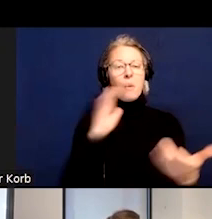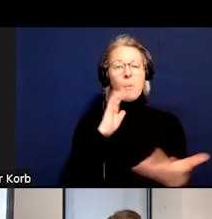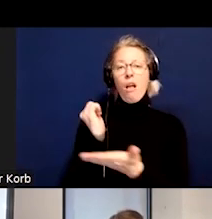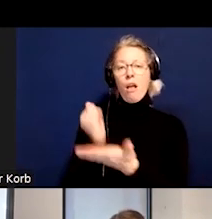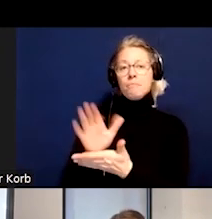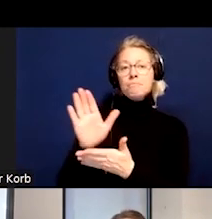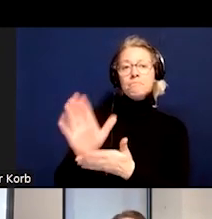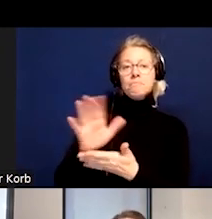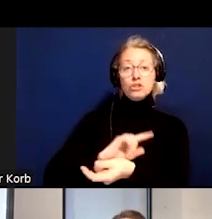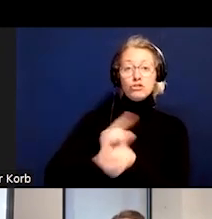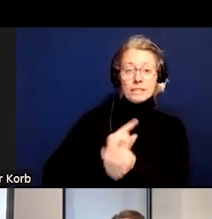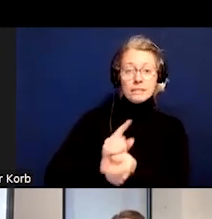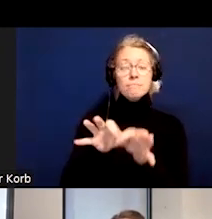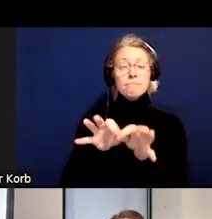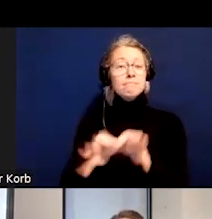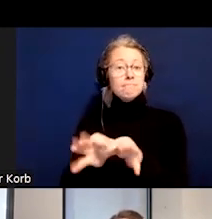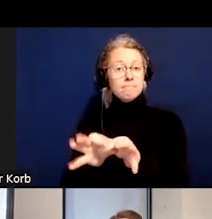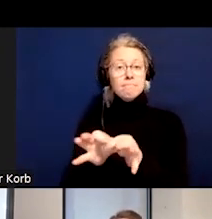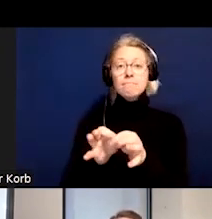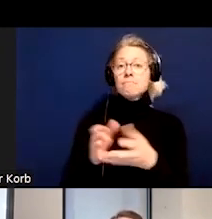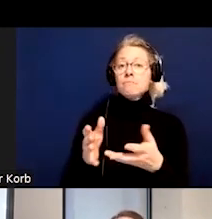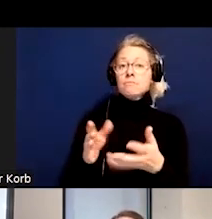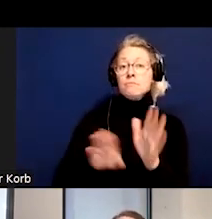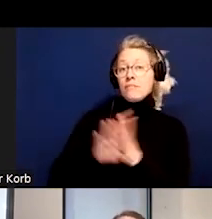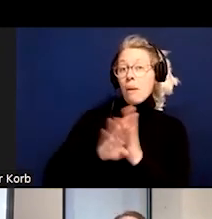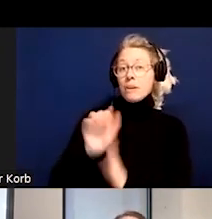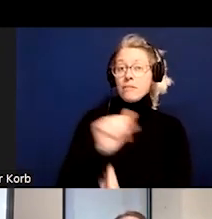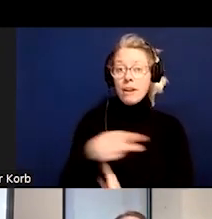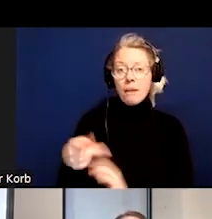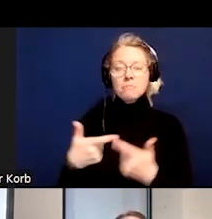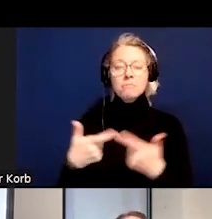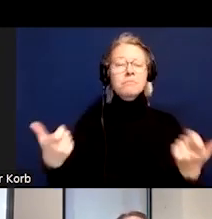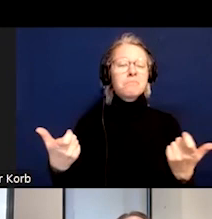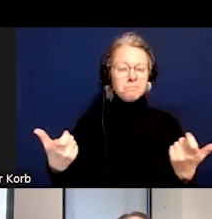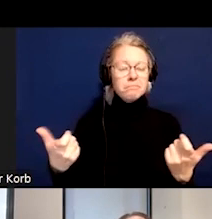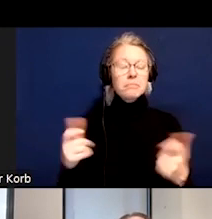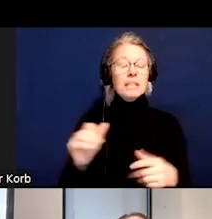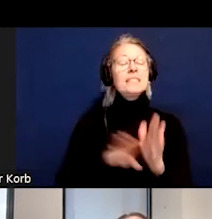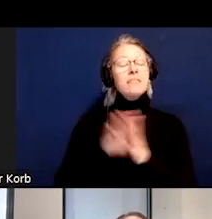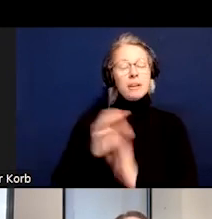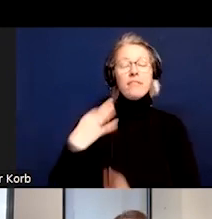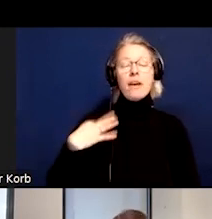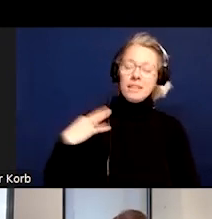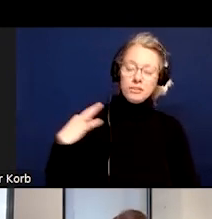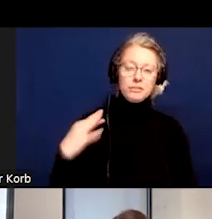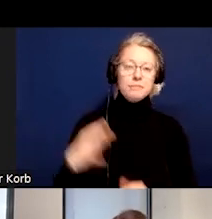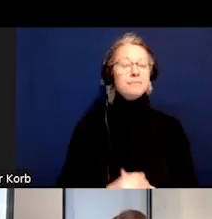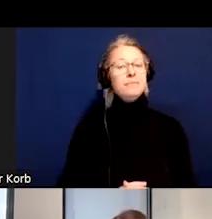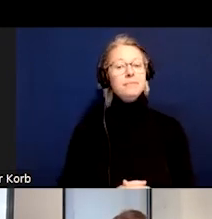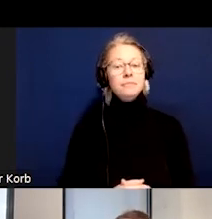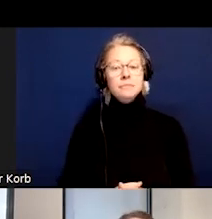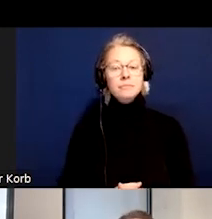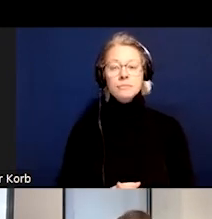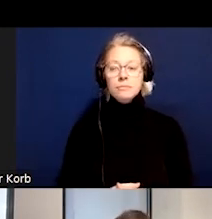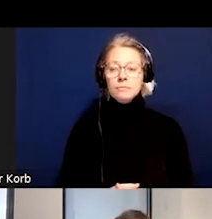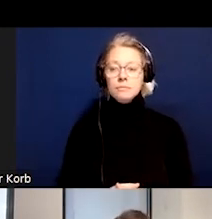language translation and application development. And these programs are not just for applicants